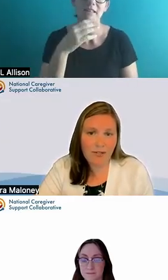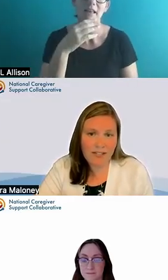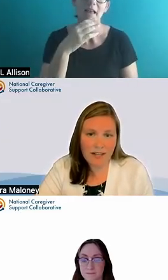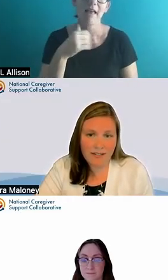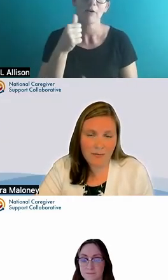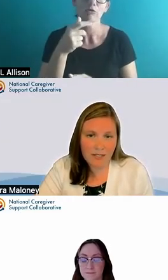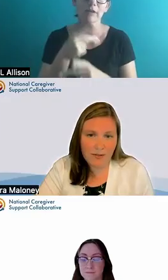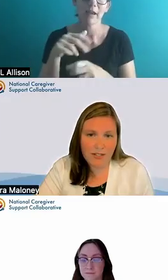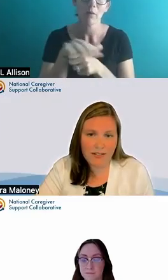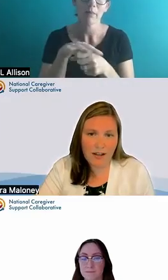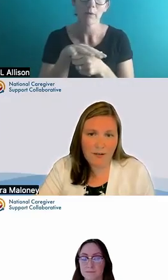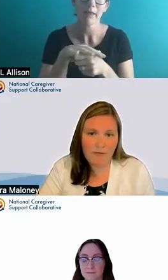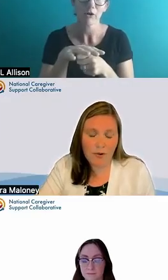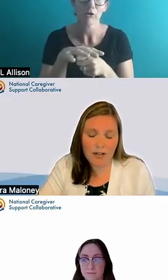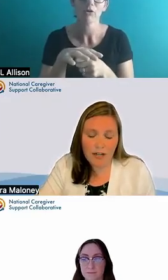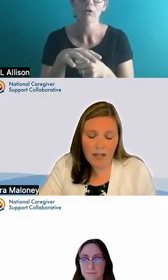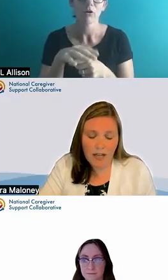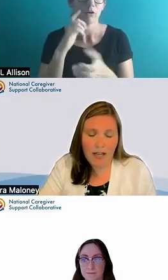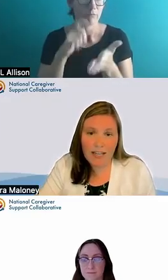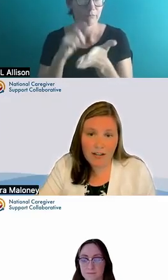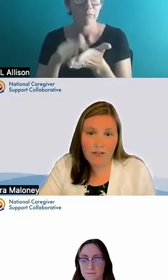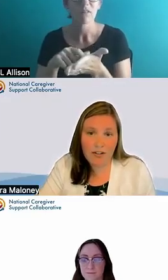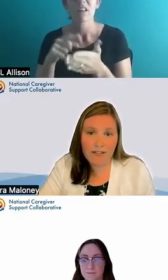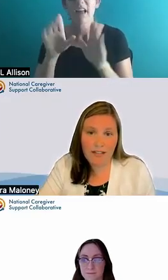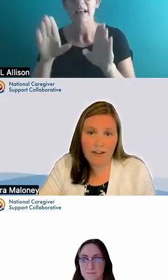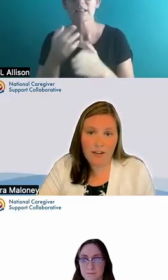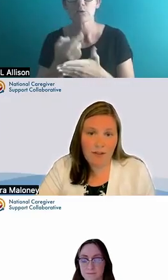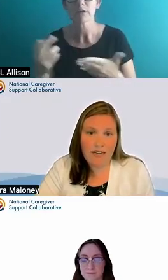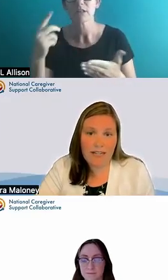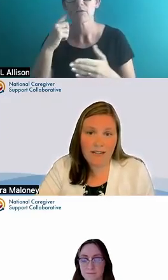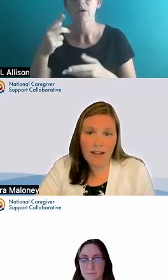is an excellent resource for caregivers in their community.